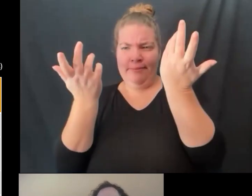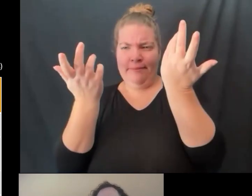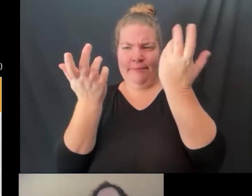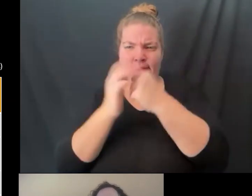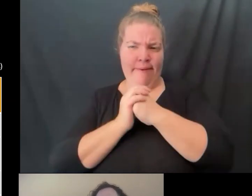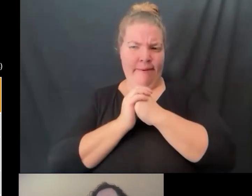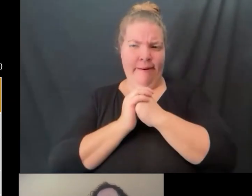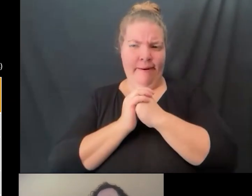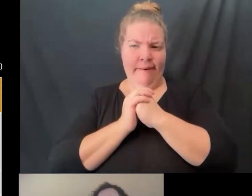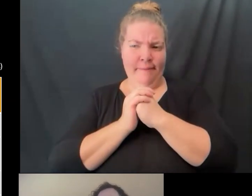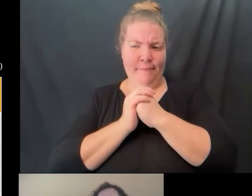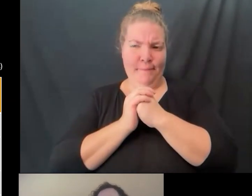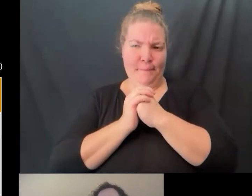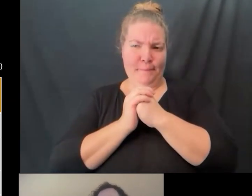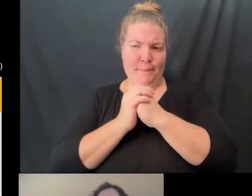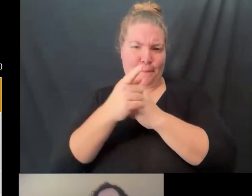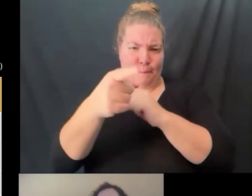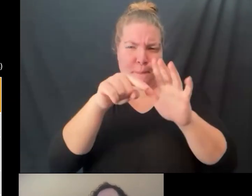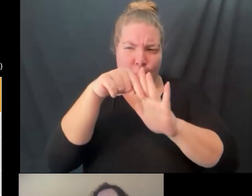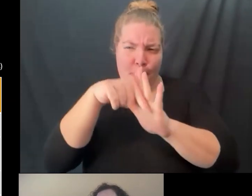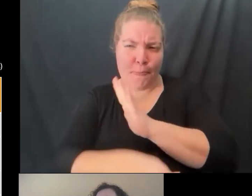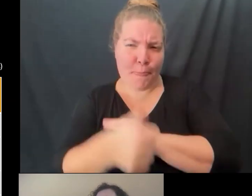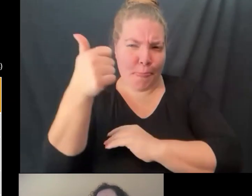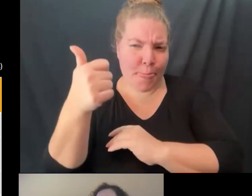So those are the six things that we're going to be exploring.